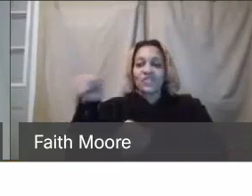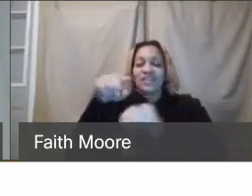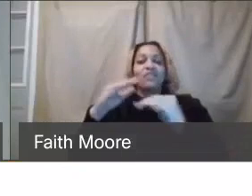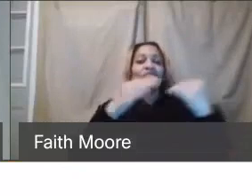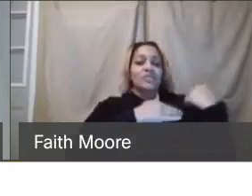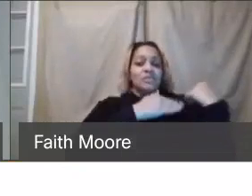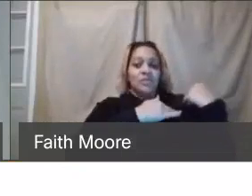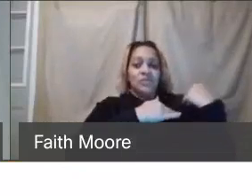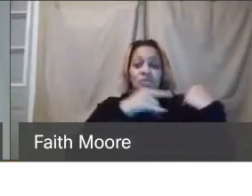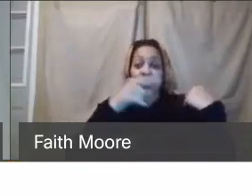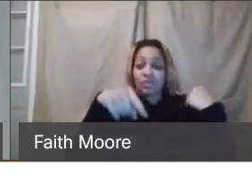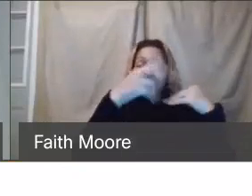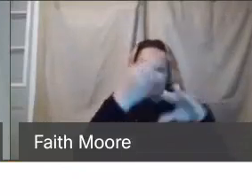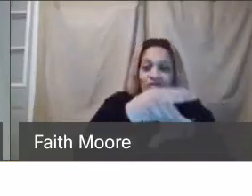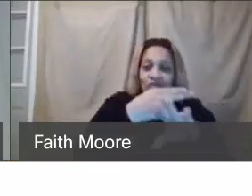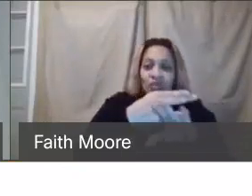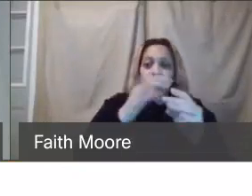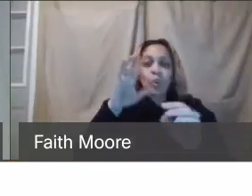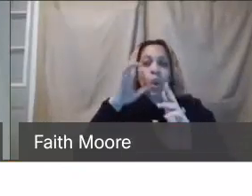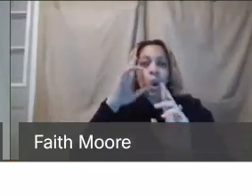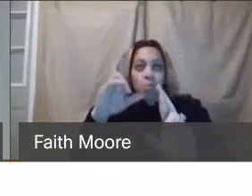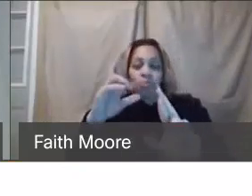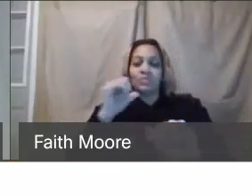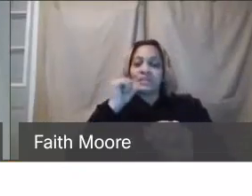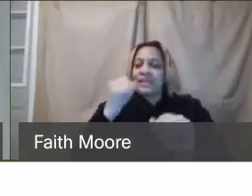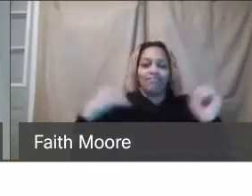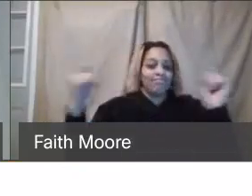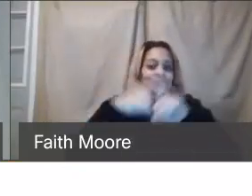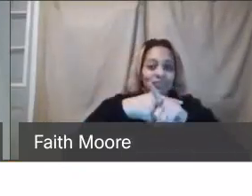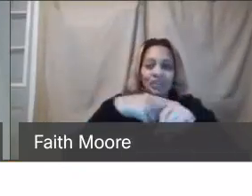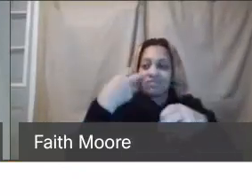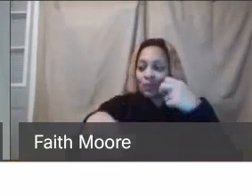we hope you won't perceive any jurisdictional boundaries as you pass from data to national park service lanes.